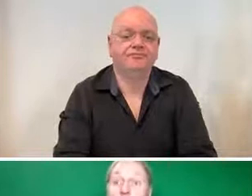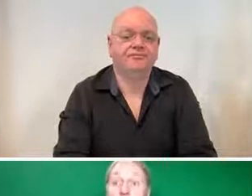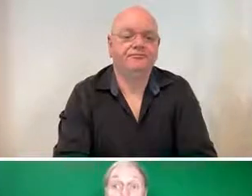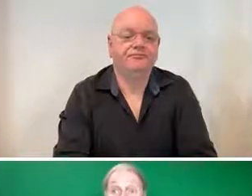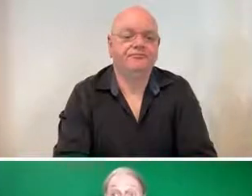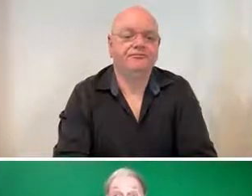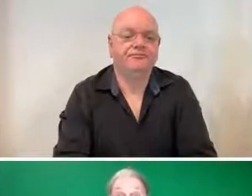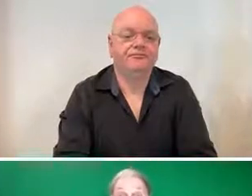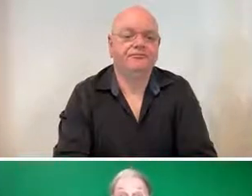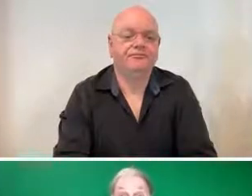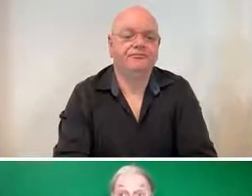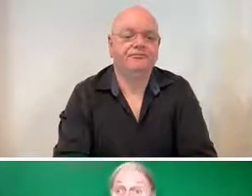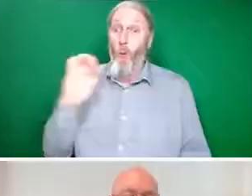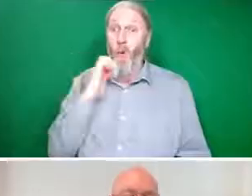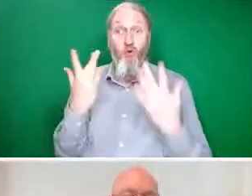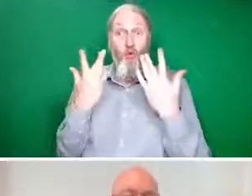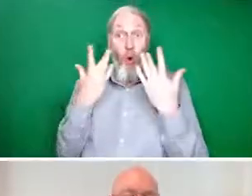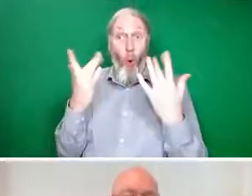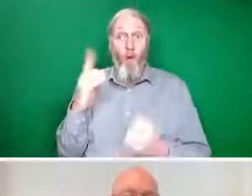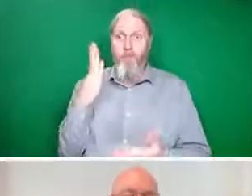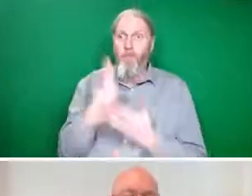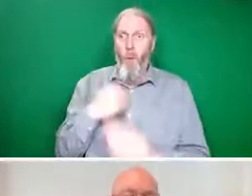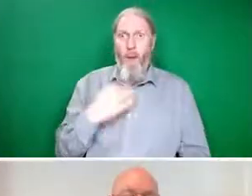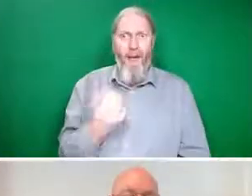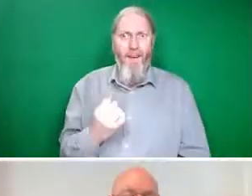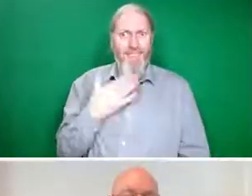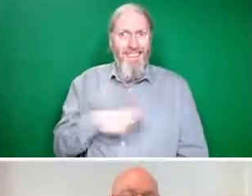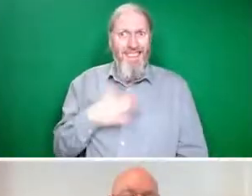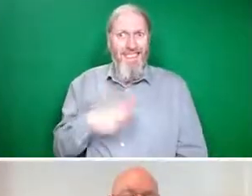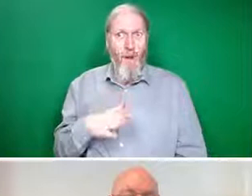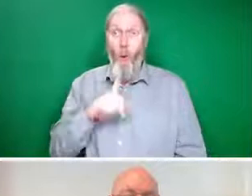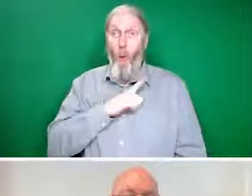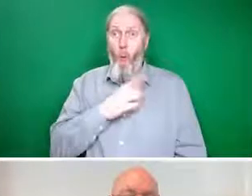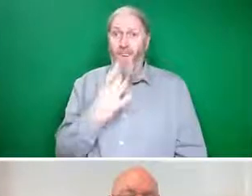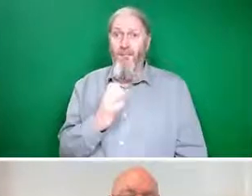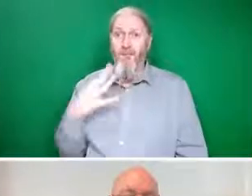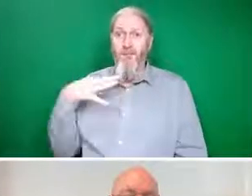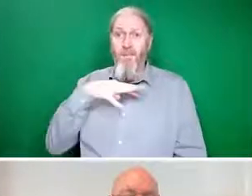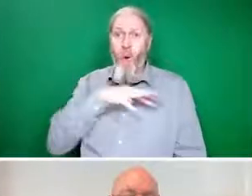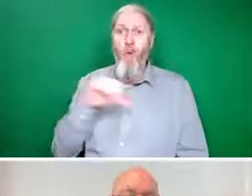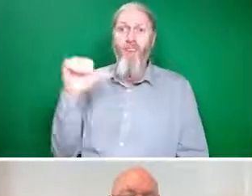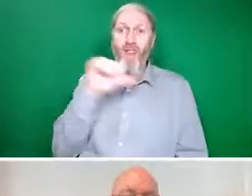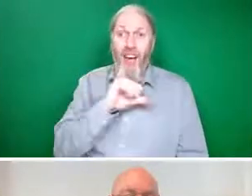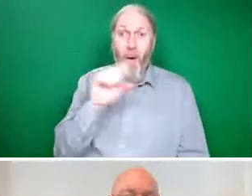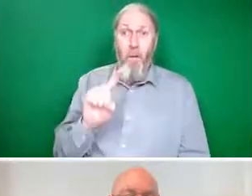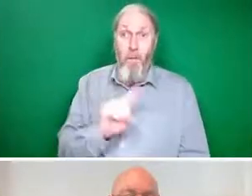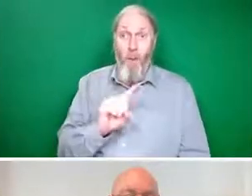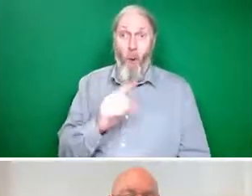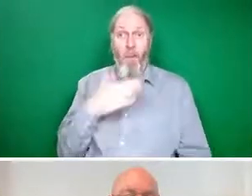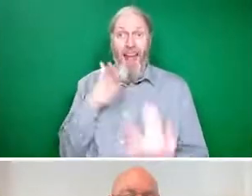They donate based on the business rates that we save them. And this is a really, really decent model, it's worked for us very, very well.